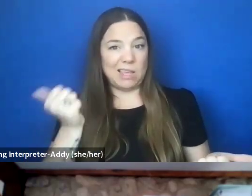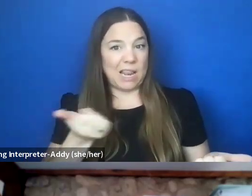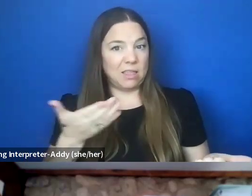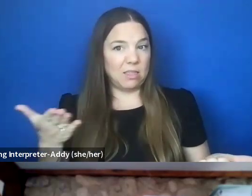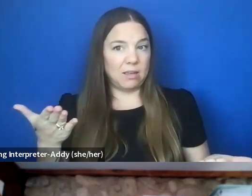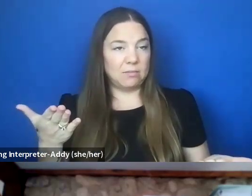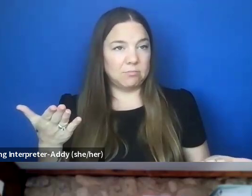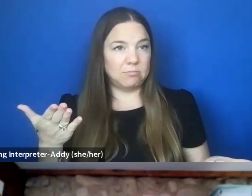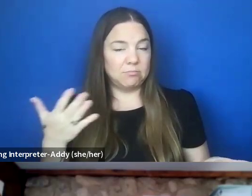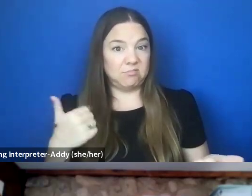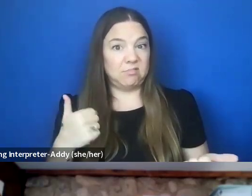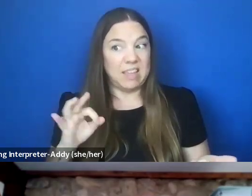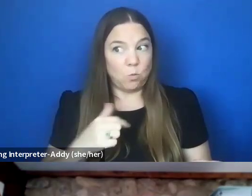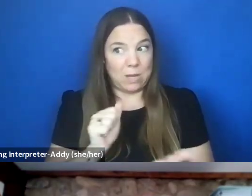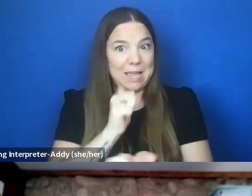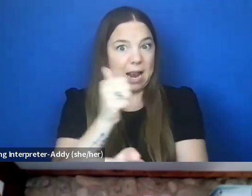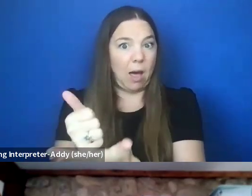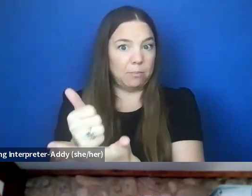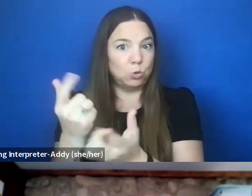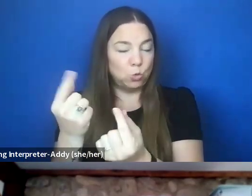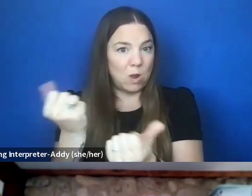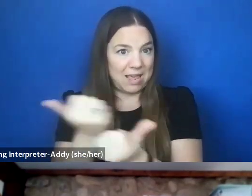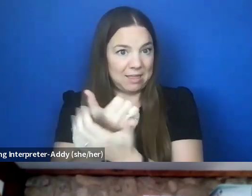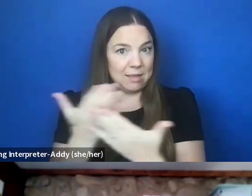Don Dew: we can help to do Don Dew: and help